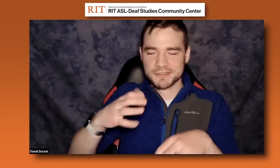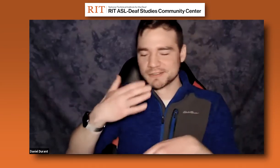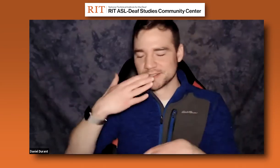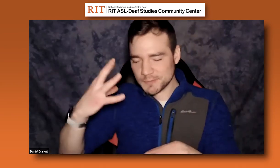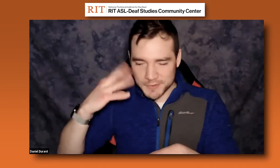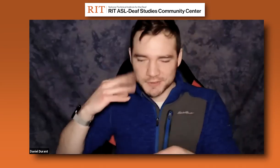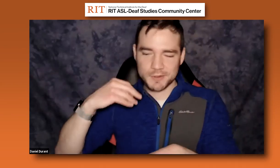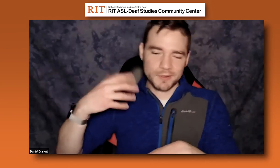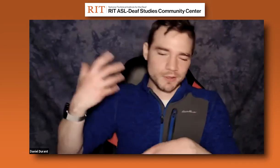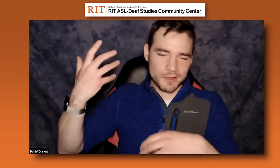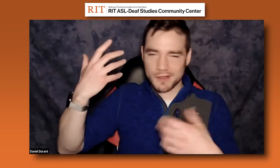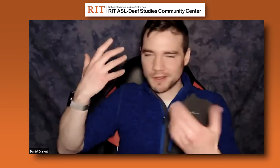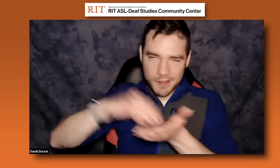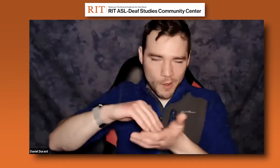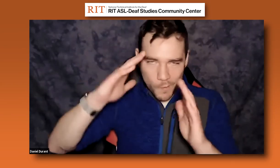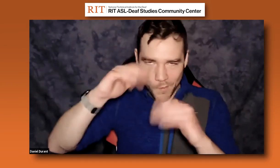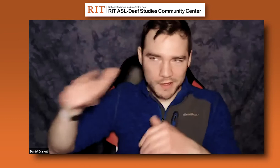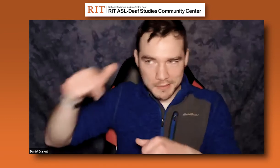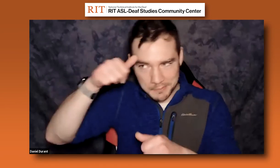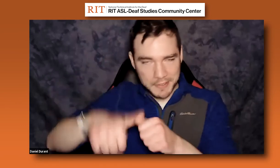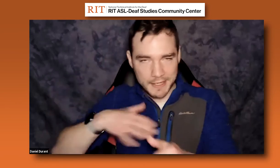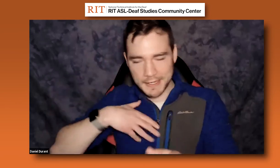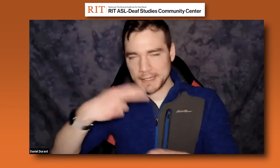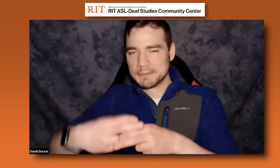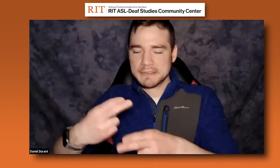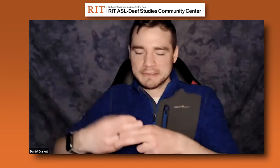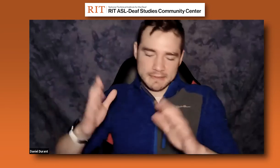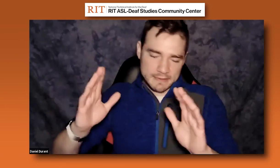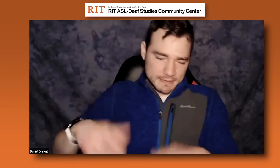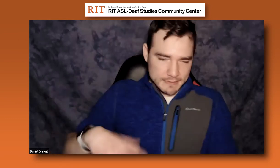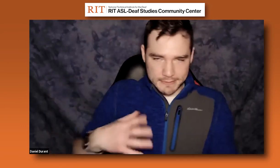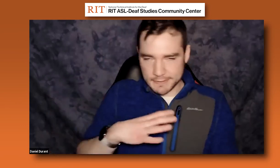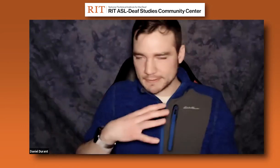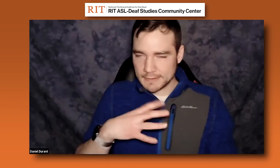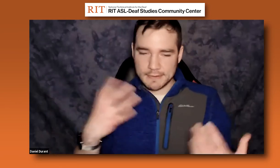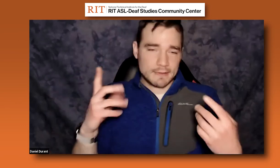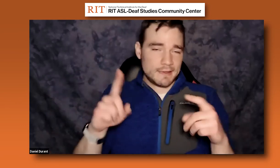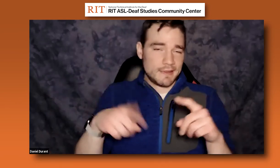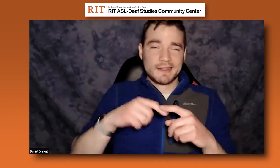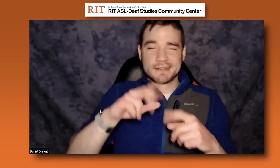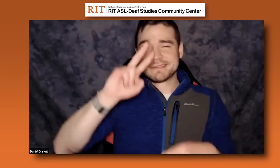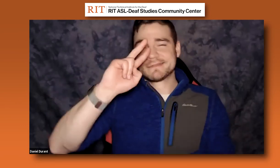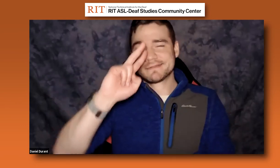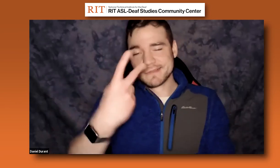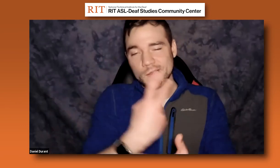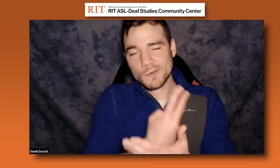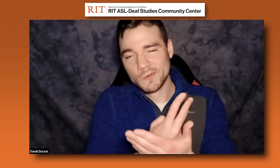"Well, it was a good experience. Hopefully they'll remember me, remember my name."